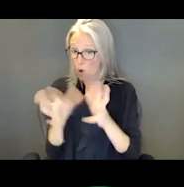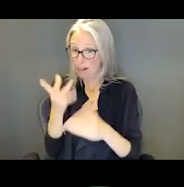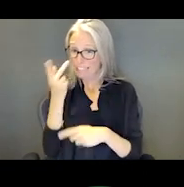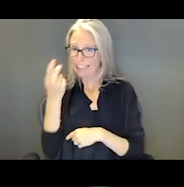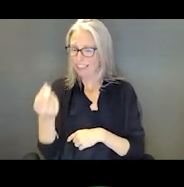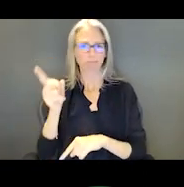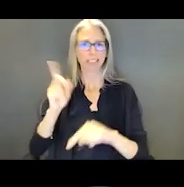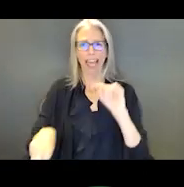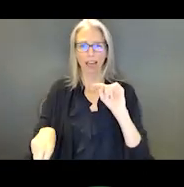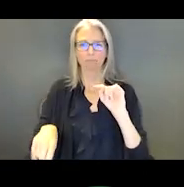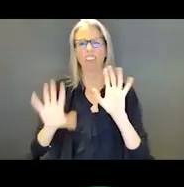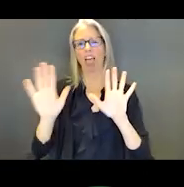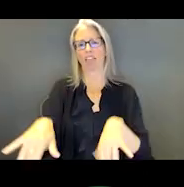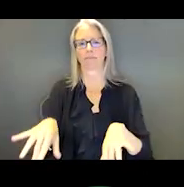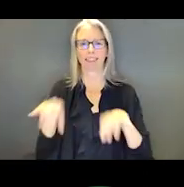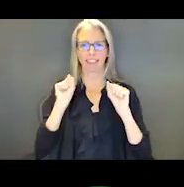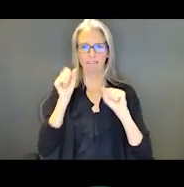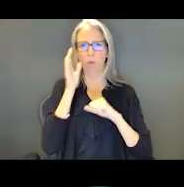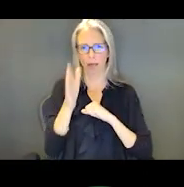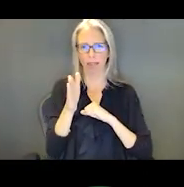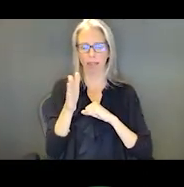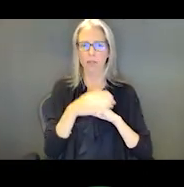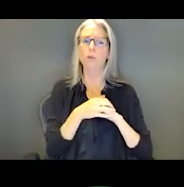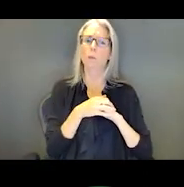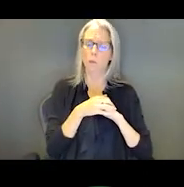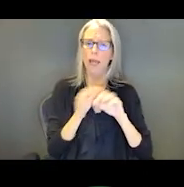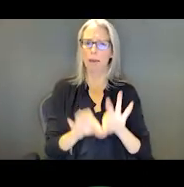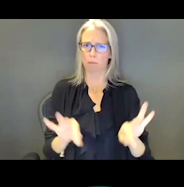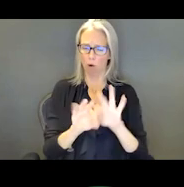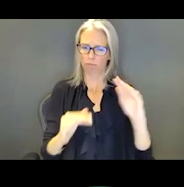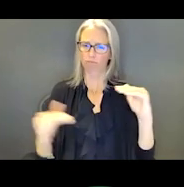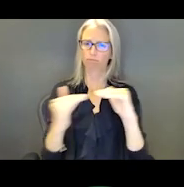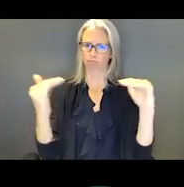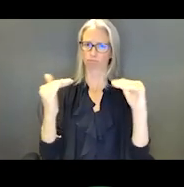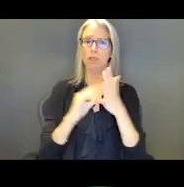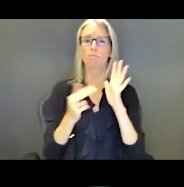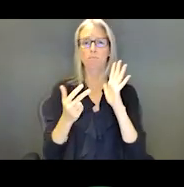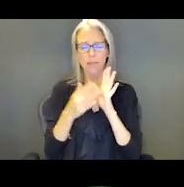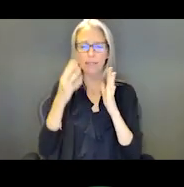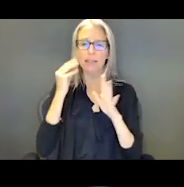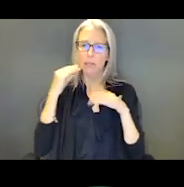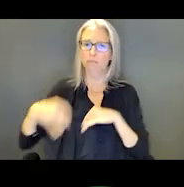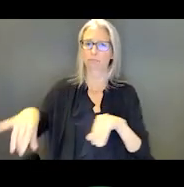the parks. By cognitive space, I mean the ability of the thinking mind to fade into the background and not be so on.